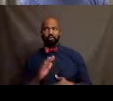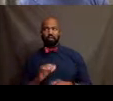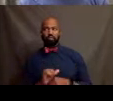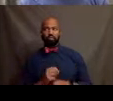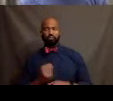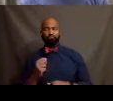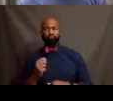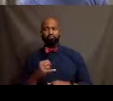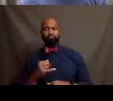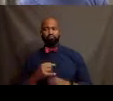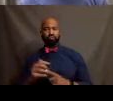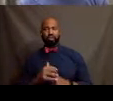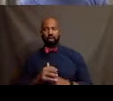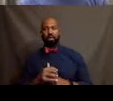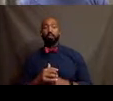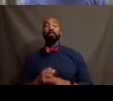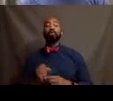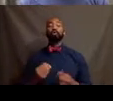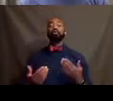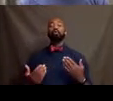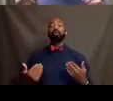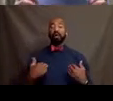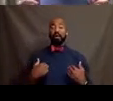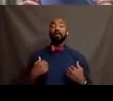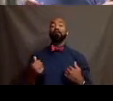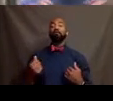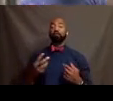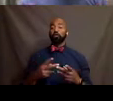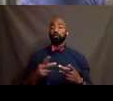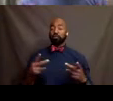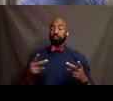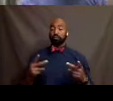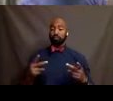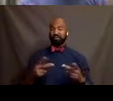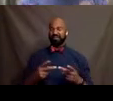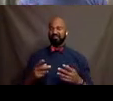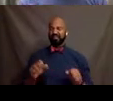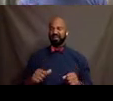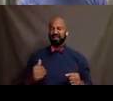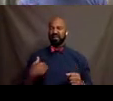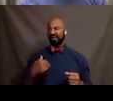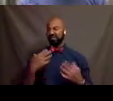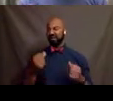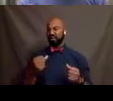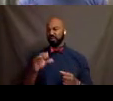at least in the southeast Wisconsin area that has find a doctor options, that's one way to find a provider.